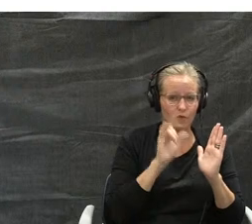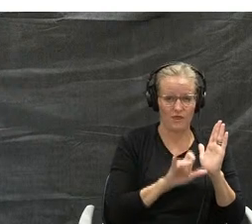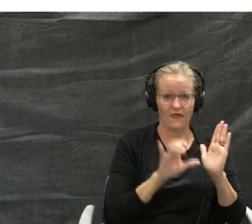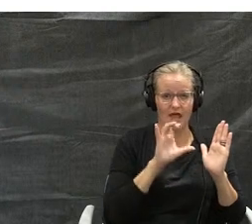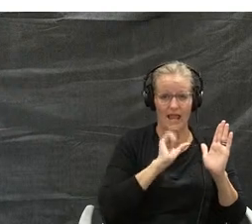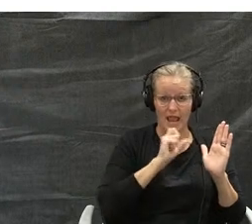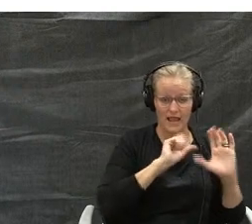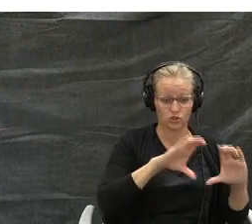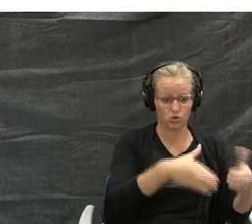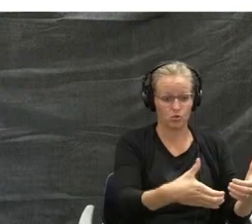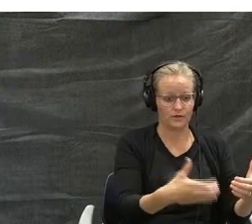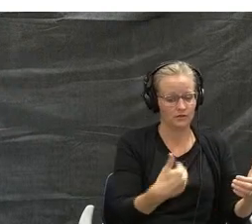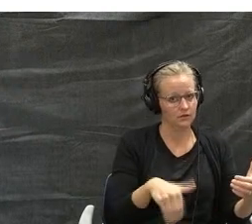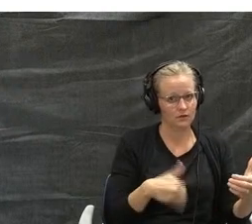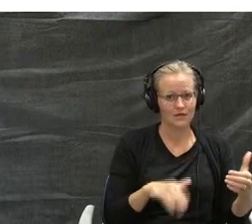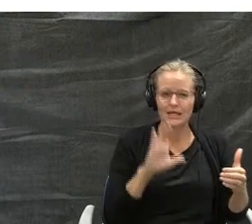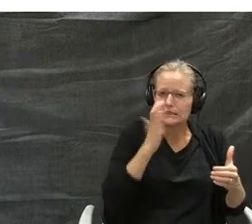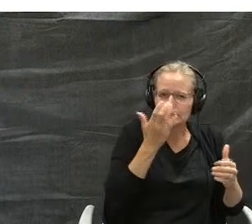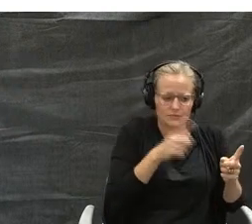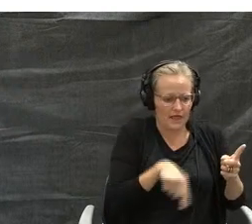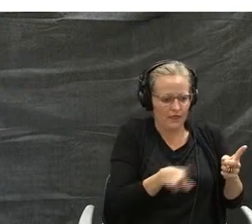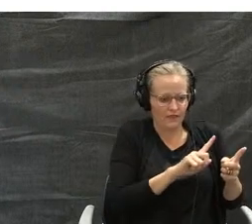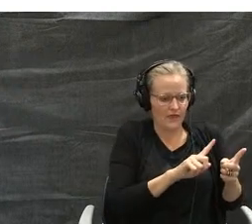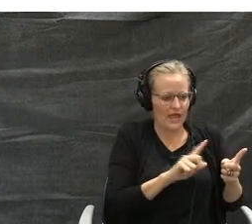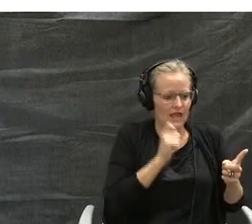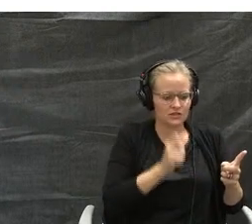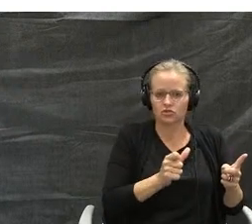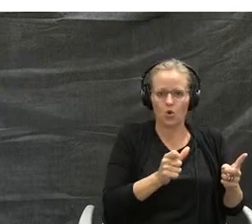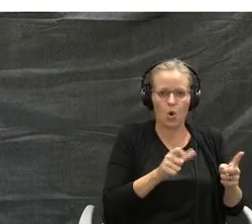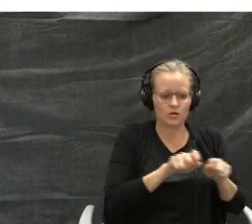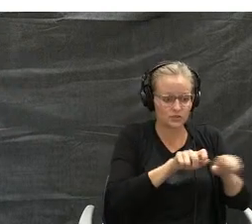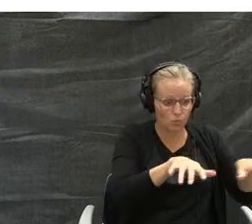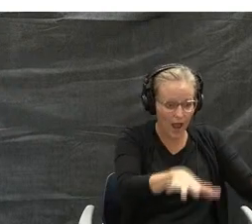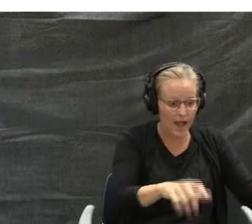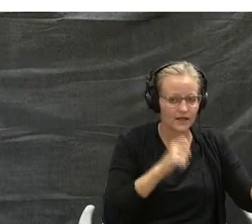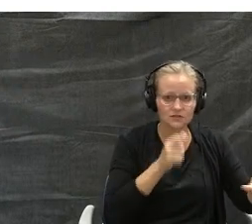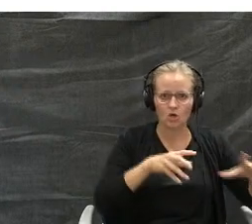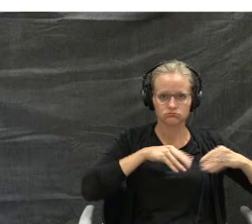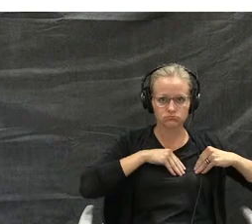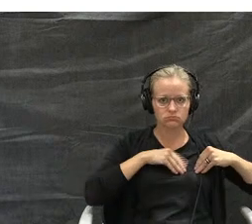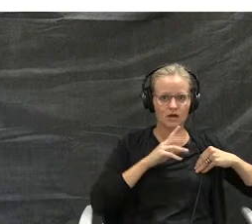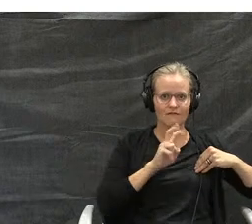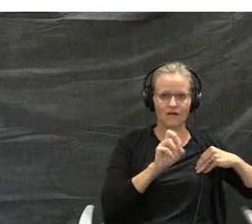is the best option to have K3 start full time. Rest assured, we are sure whatever